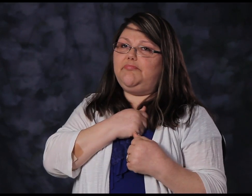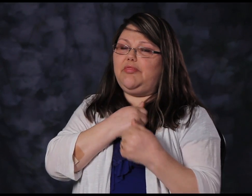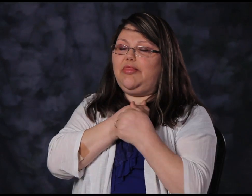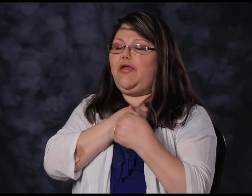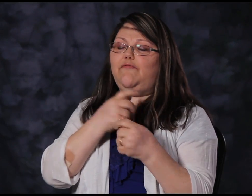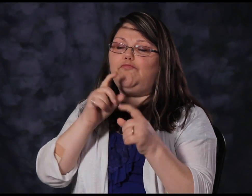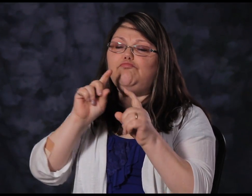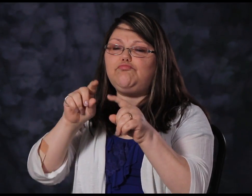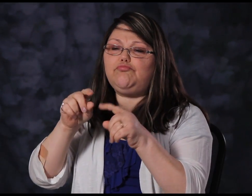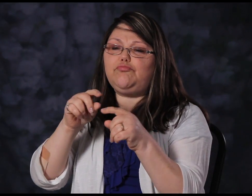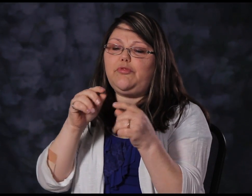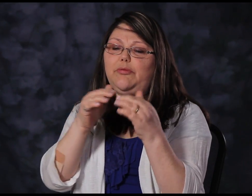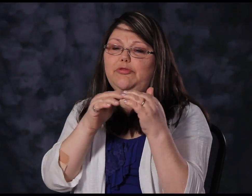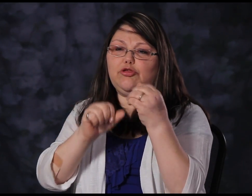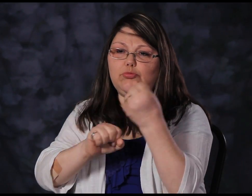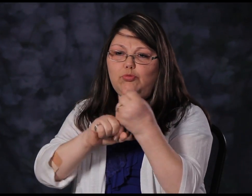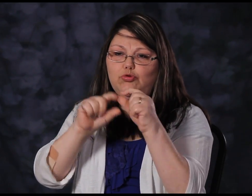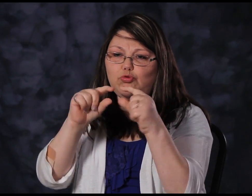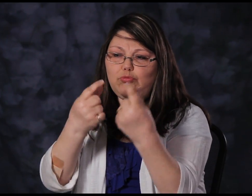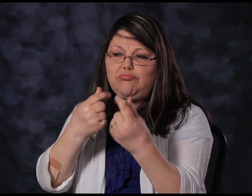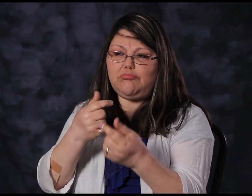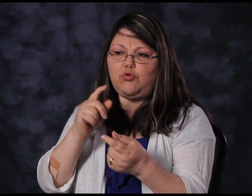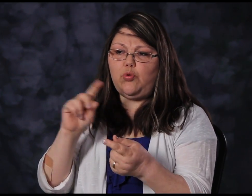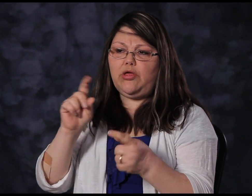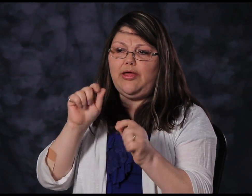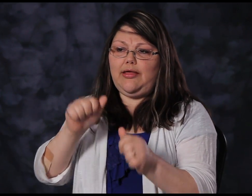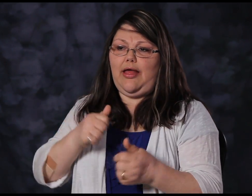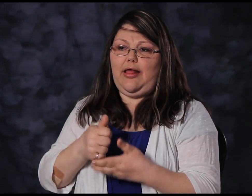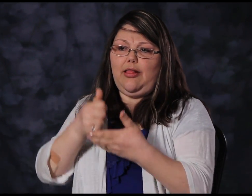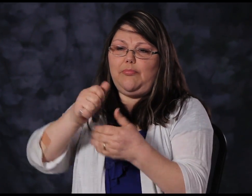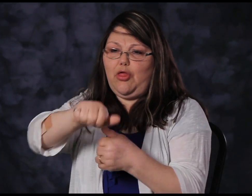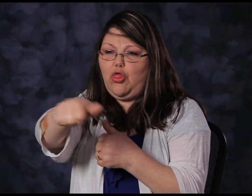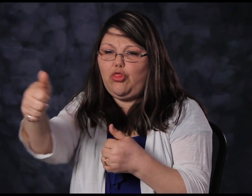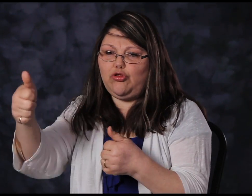I work, and I also am involved in the peer support community.